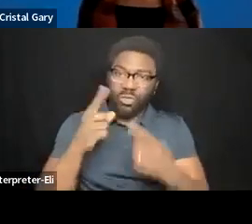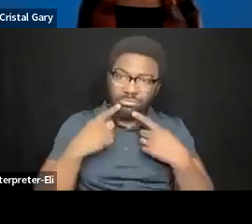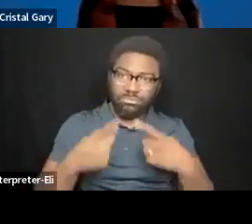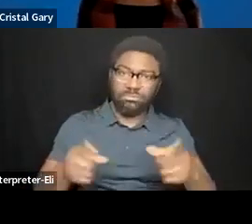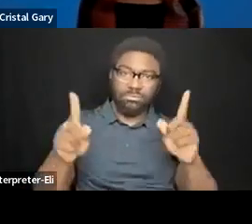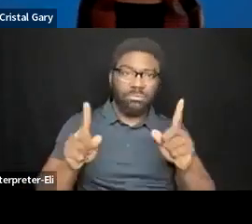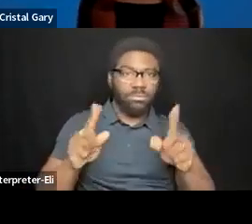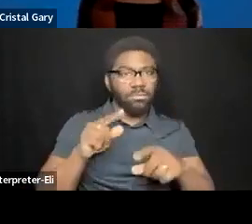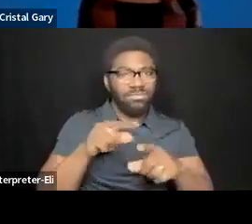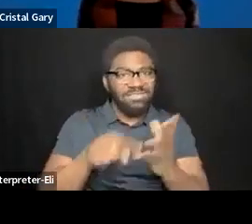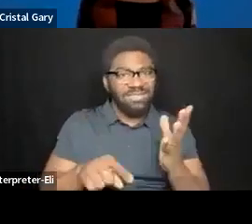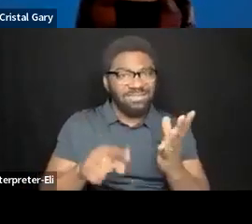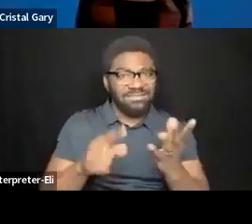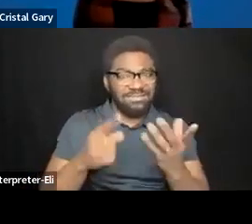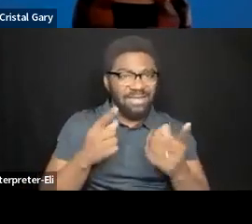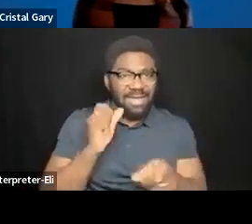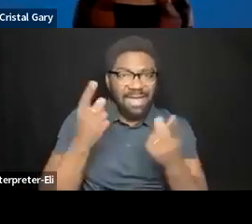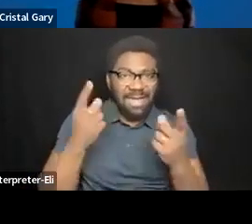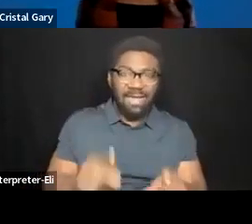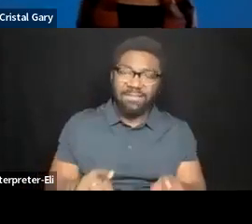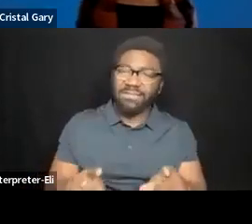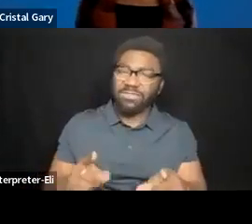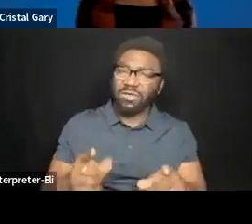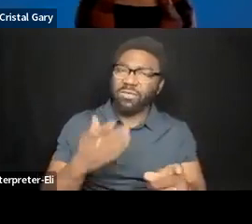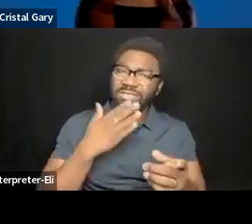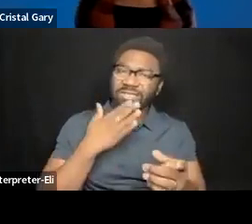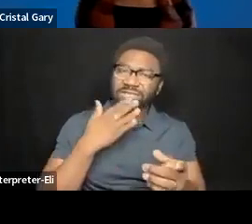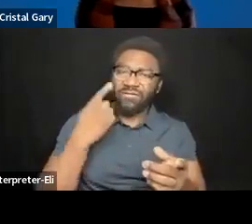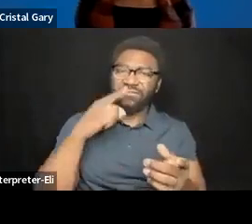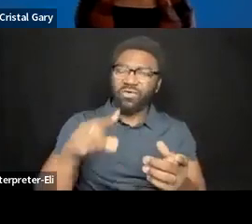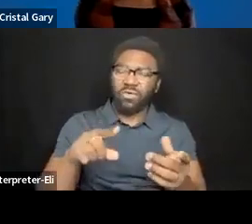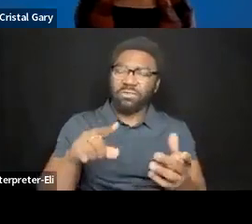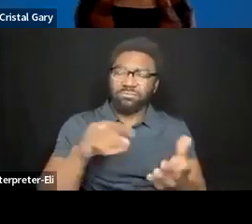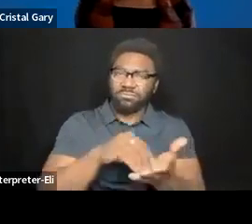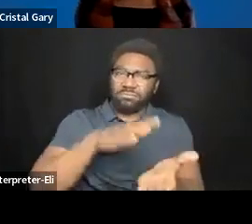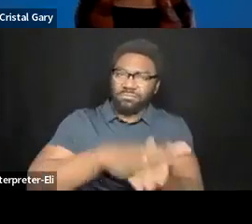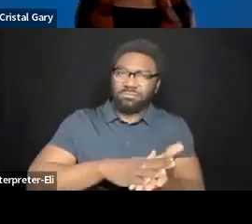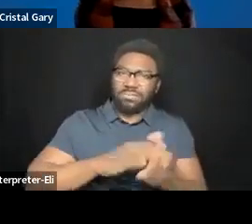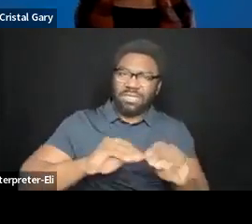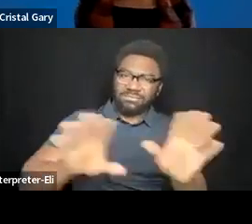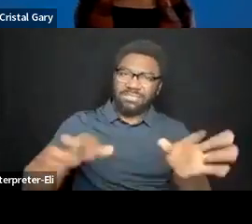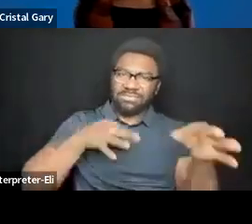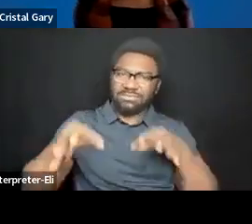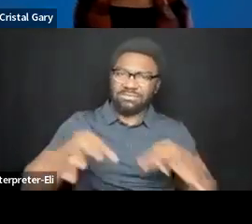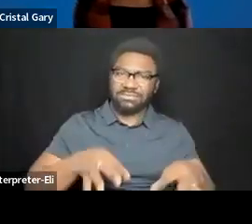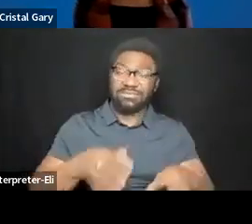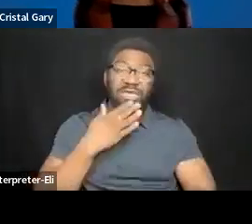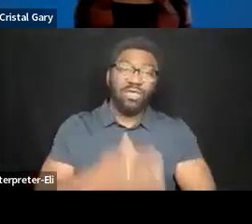that you called that out explicitly. So just thank you for doing that. And Julie, I read --